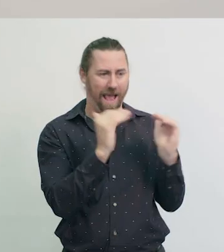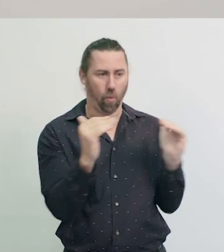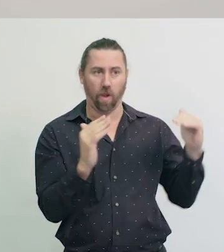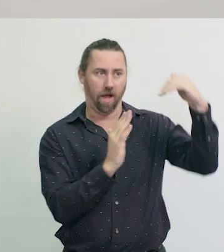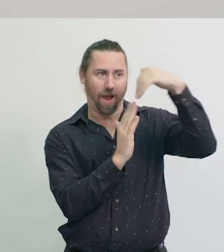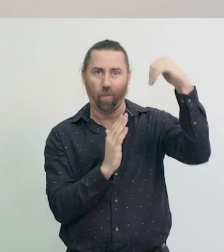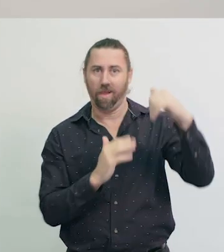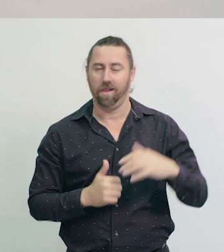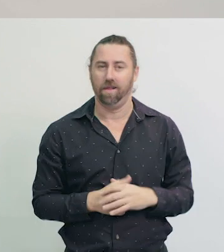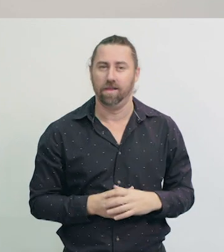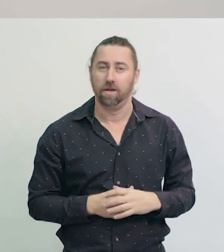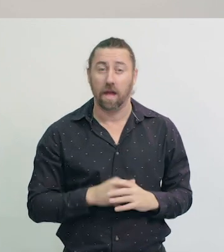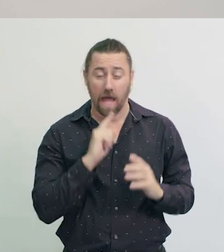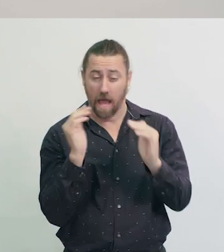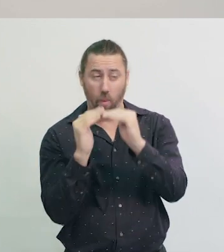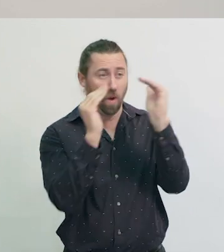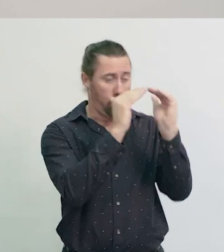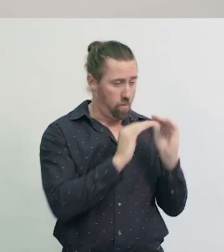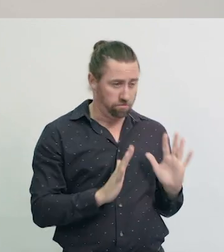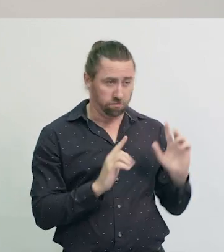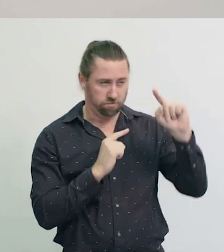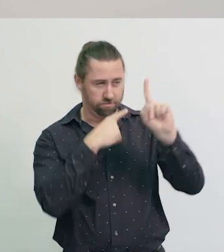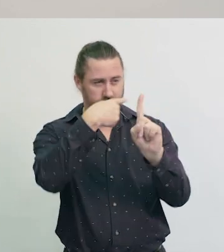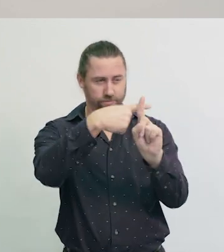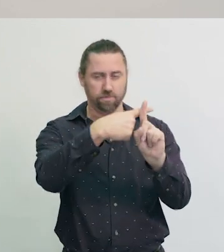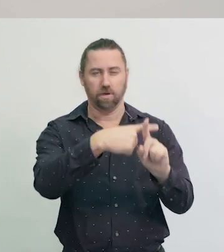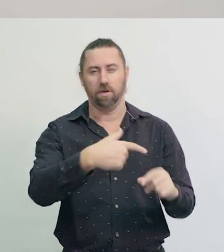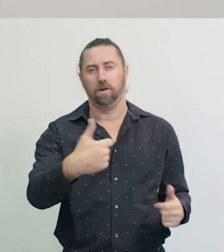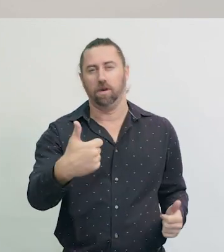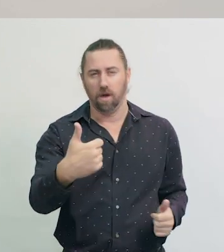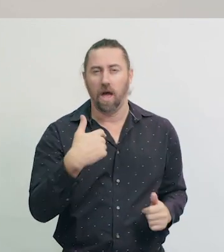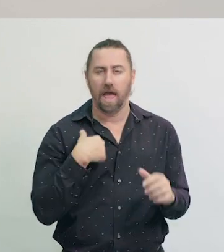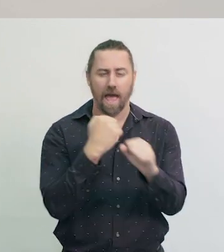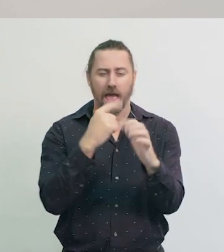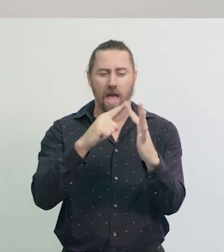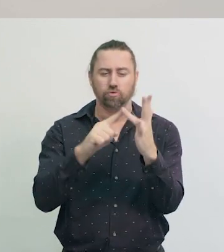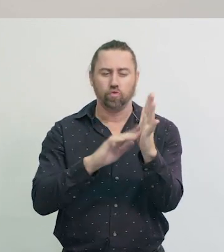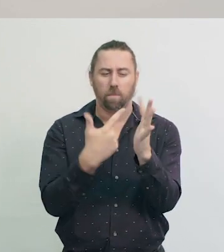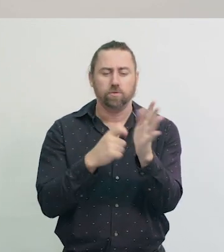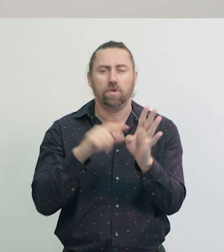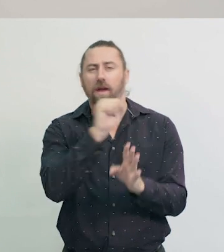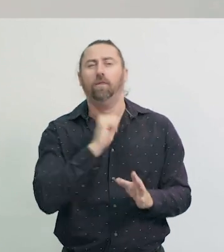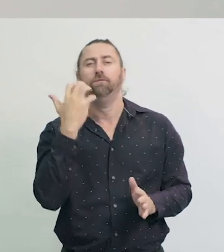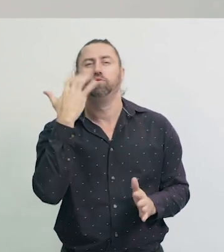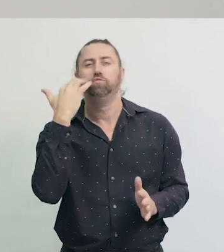These vertically opposite angles, being equal, is really going to help us with some of our geometry in the future, isn't it? Okay!